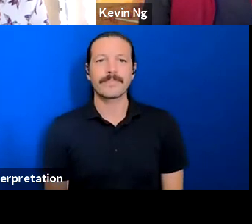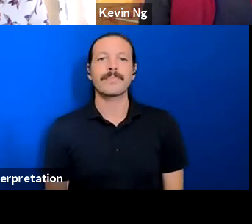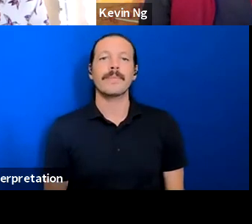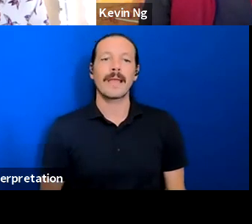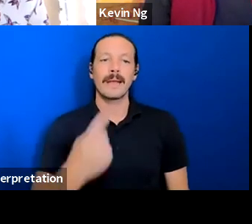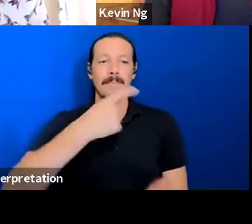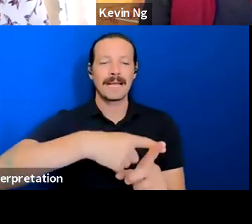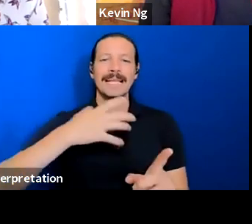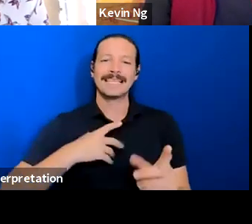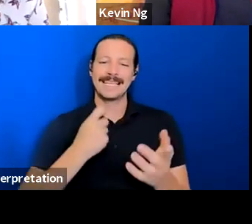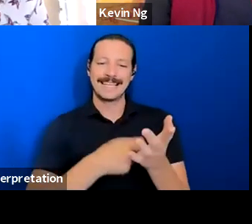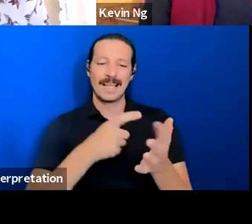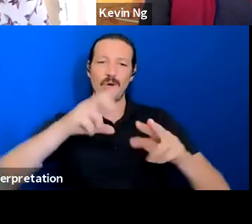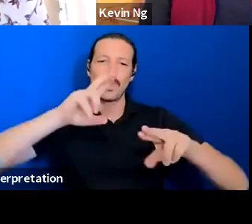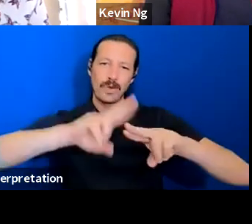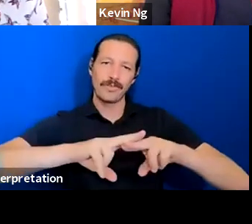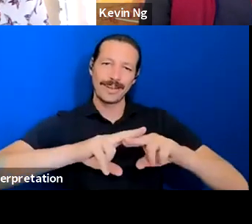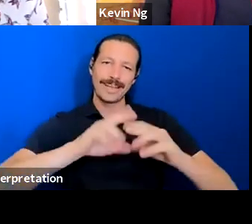need to talk to them just to understand a little bit more about your experience.